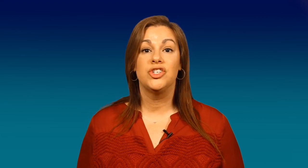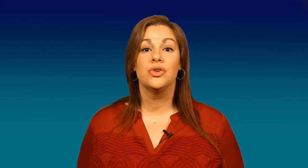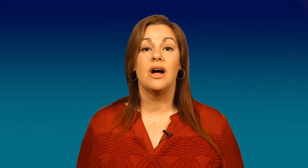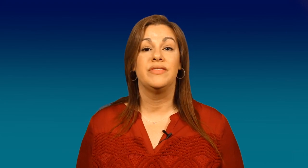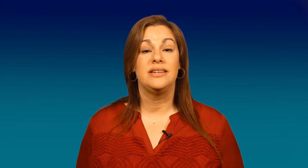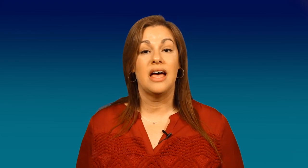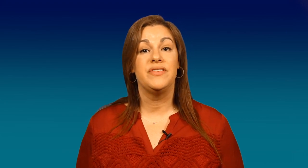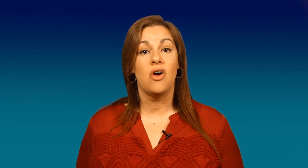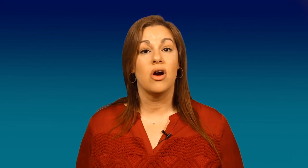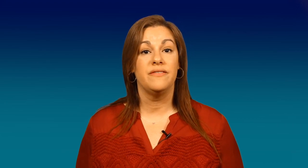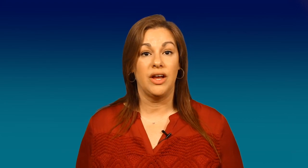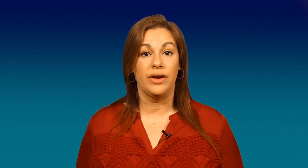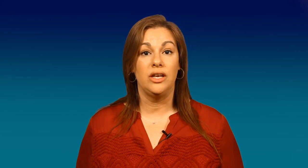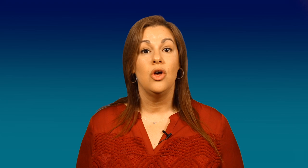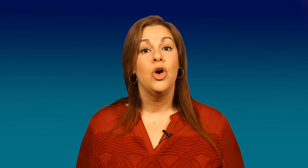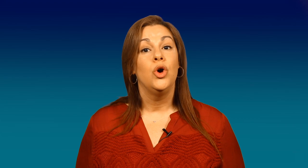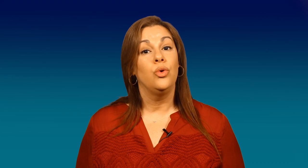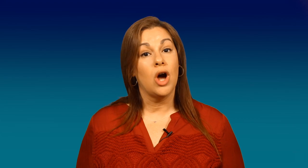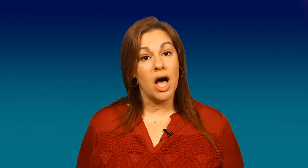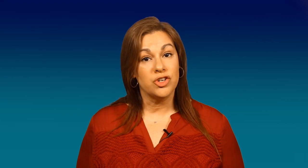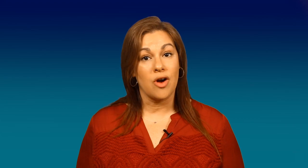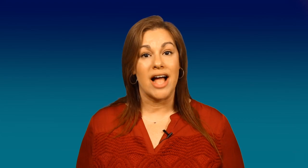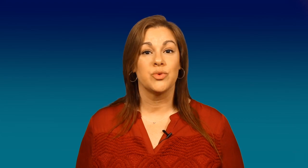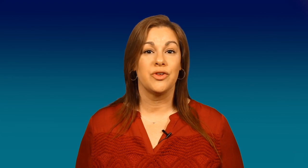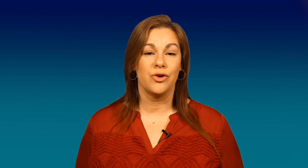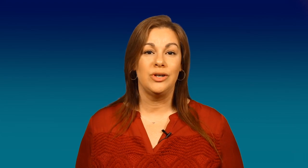of the Deaf and Hard of Hearing who contracts with Early Childhood